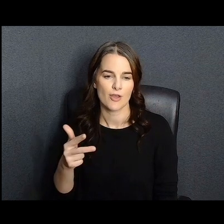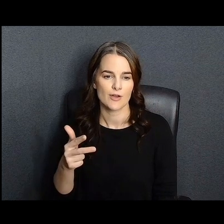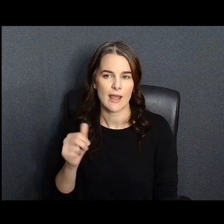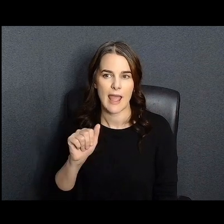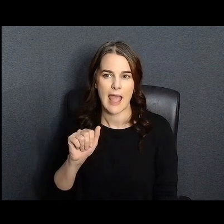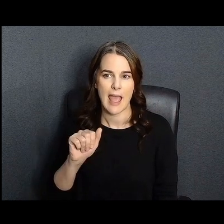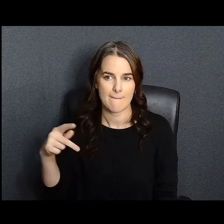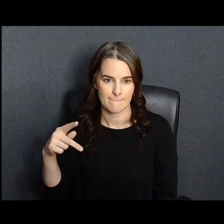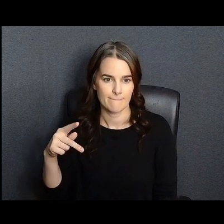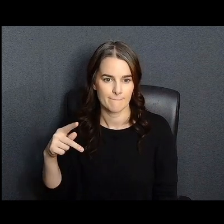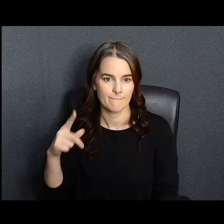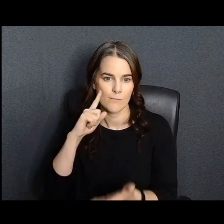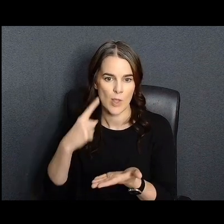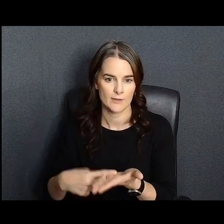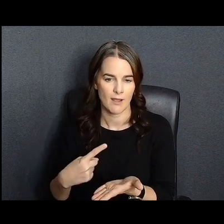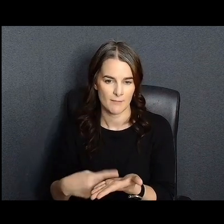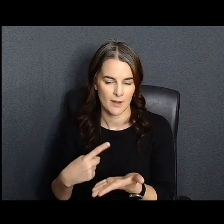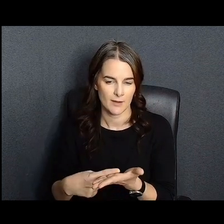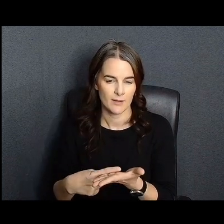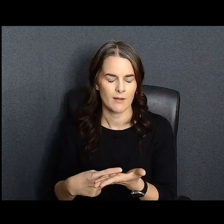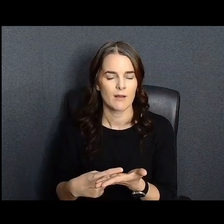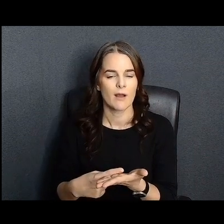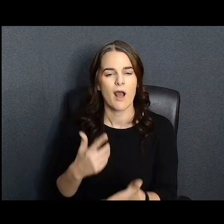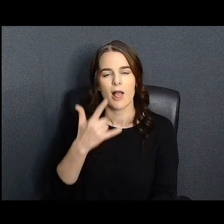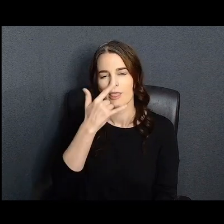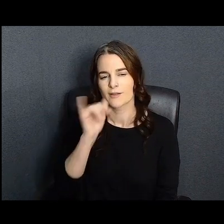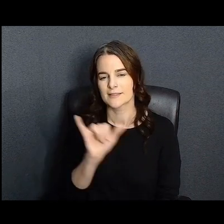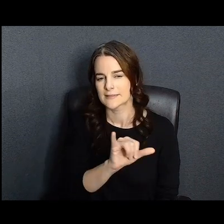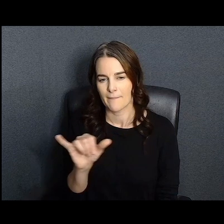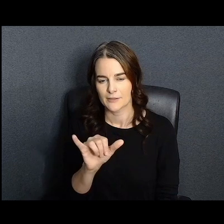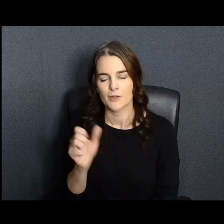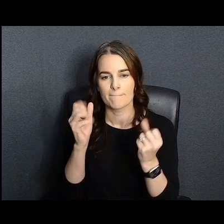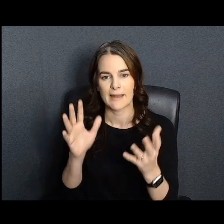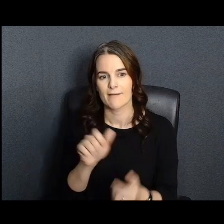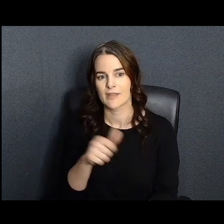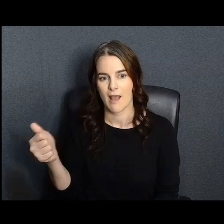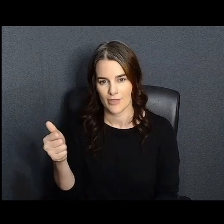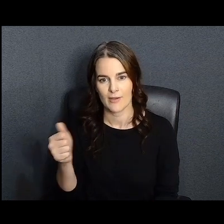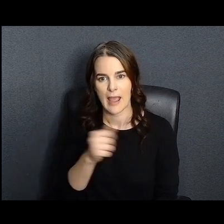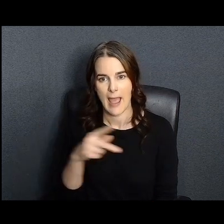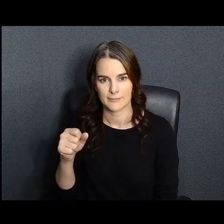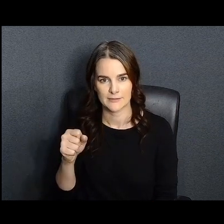Avaz looks again very similar to many of the other apps that we've looked at today.